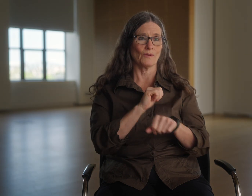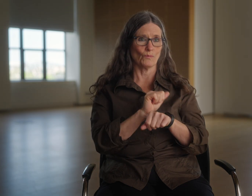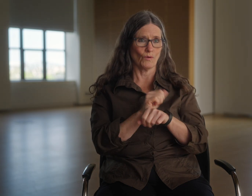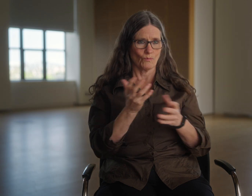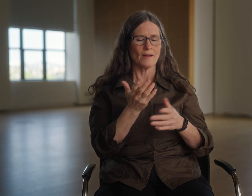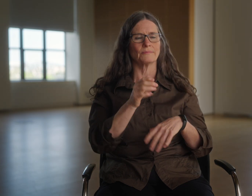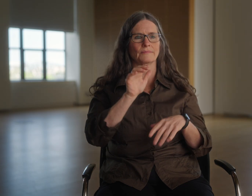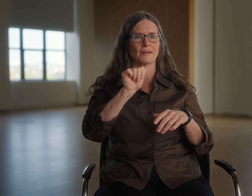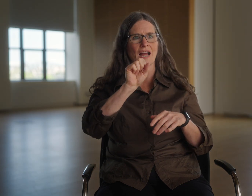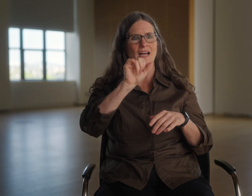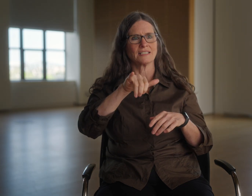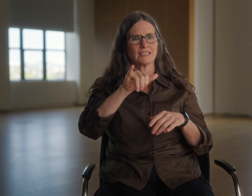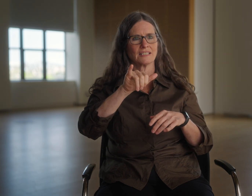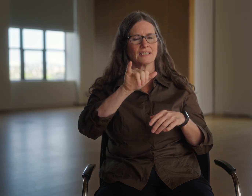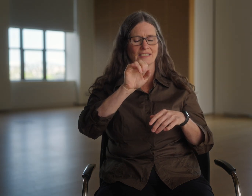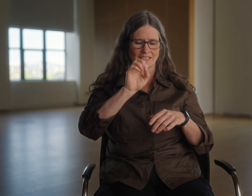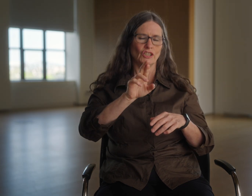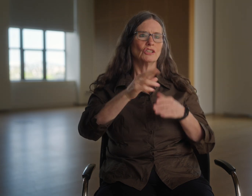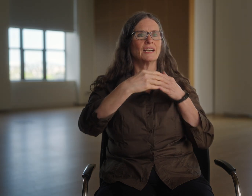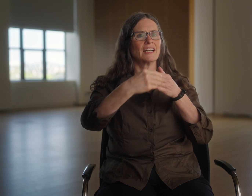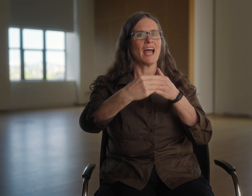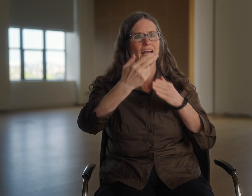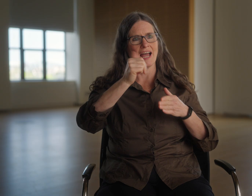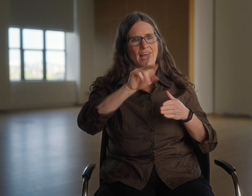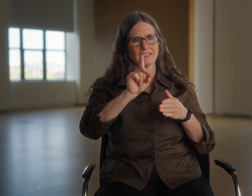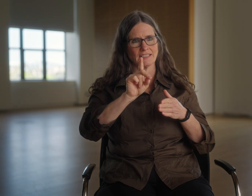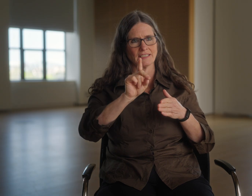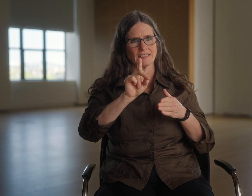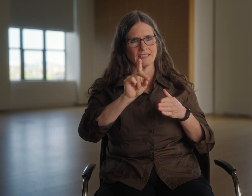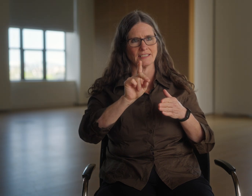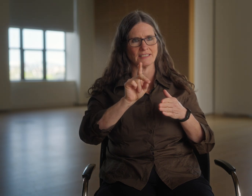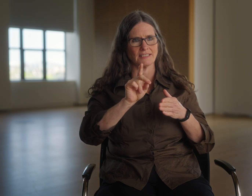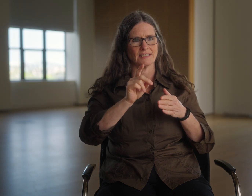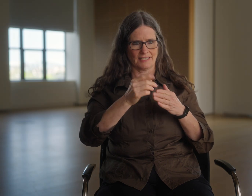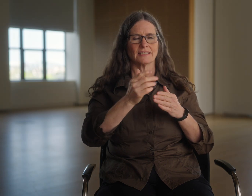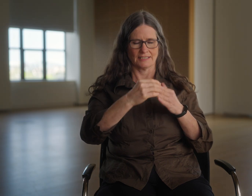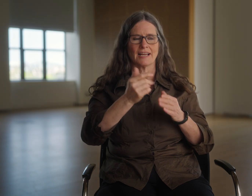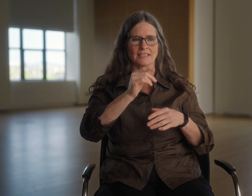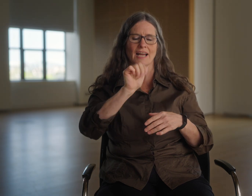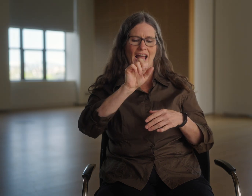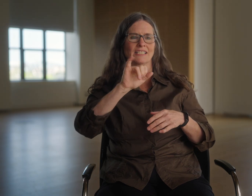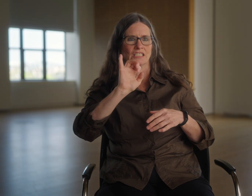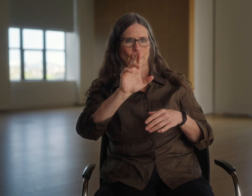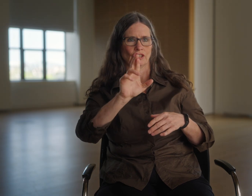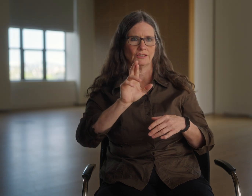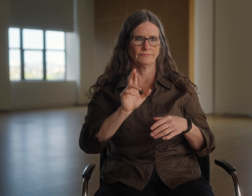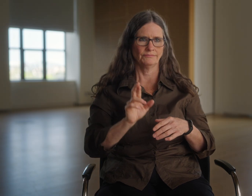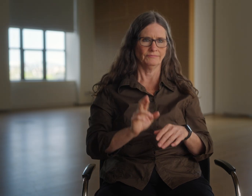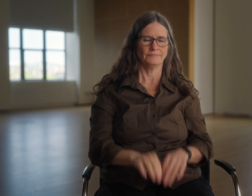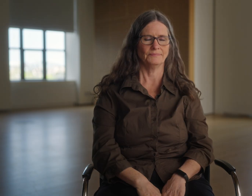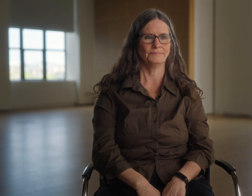At work, I'm a Lead Hand Assayer.